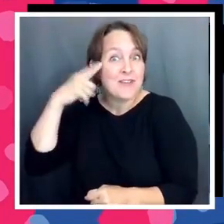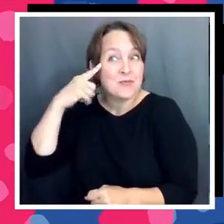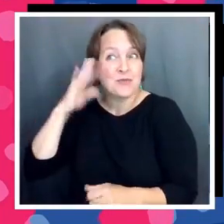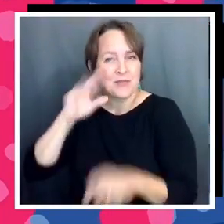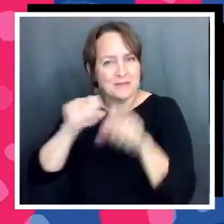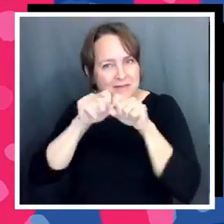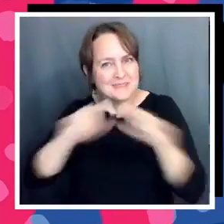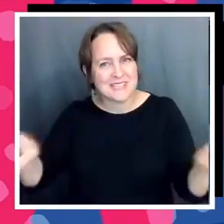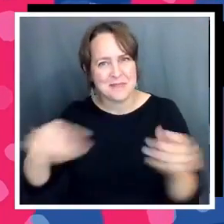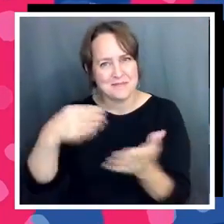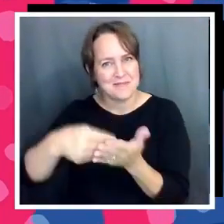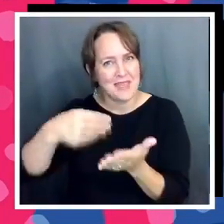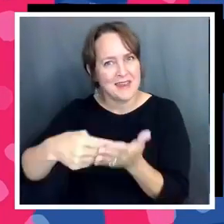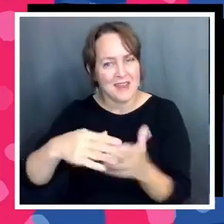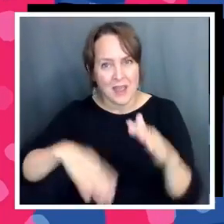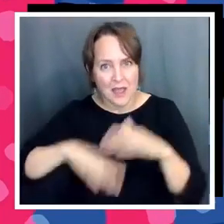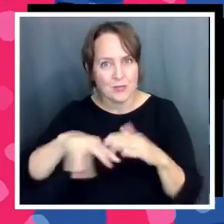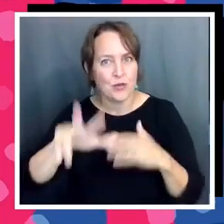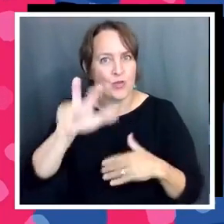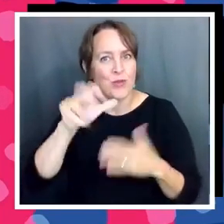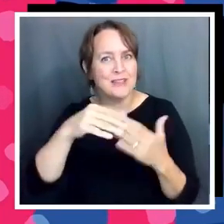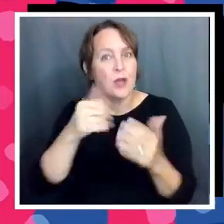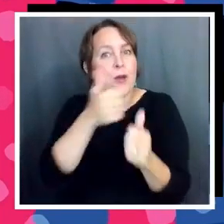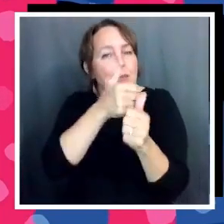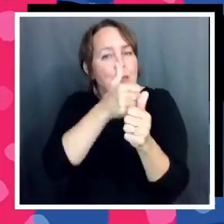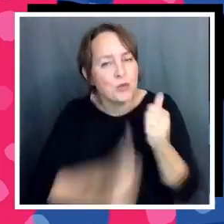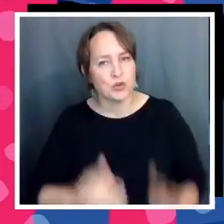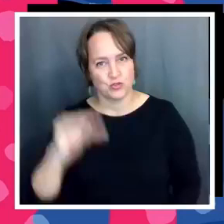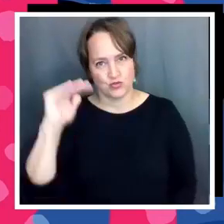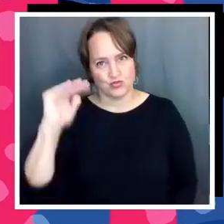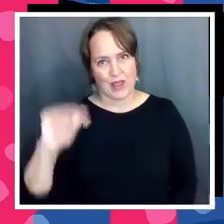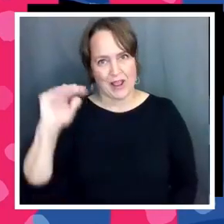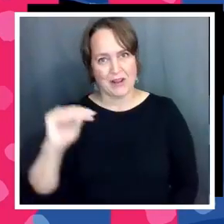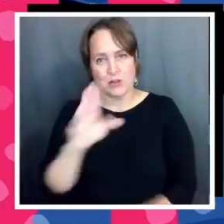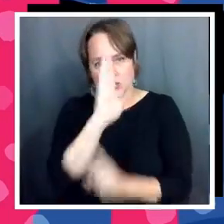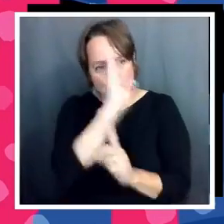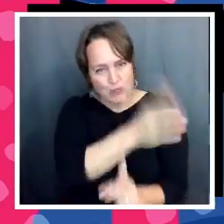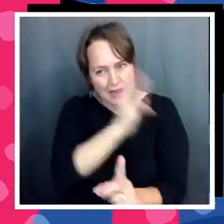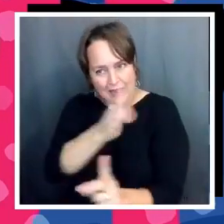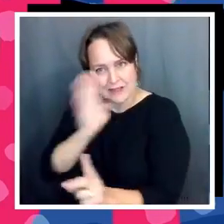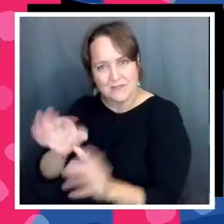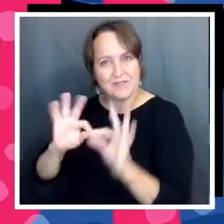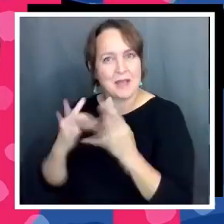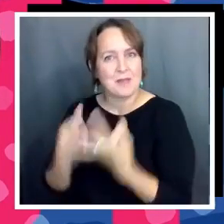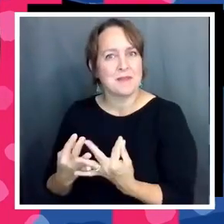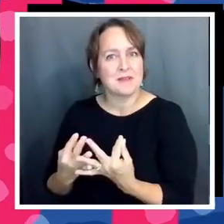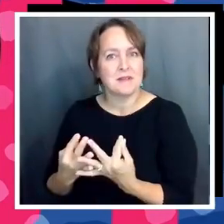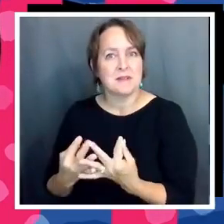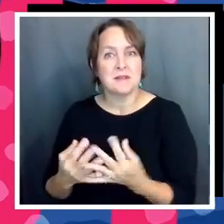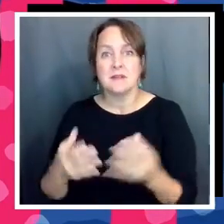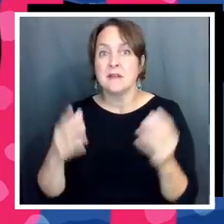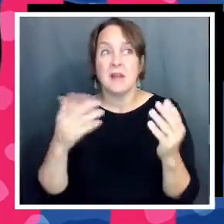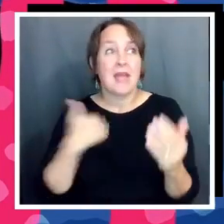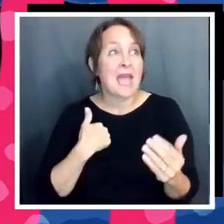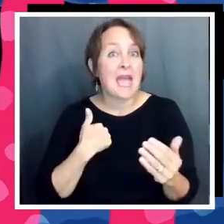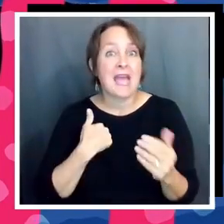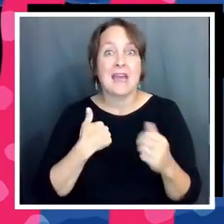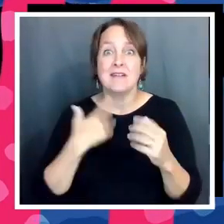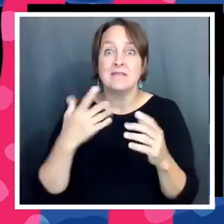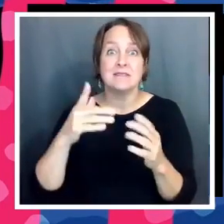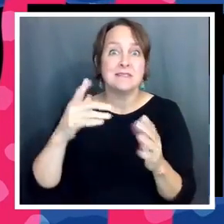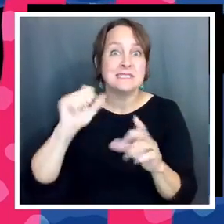STARTING JULY 15 OF THIS YEAR